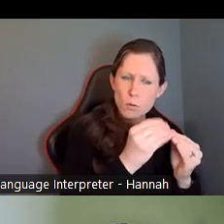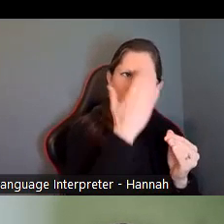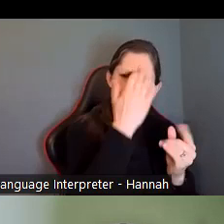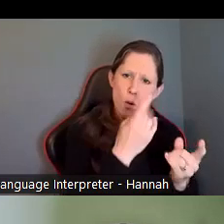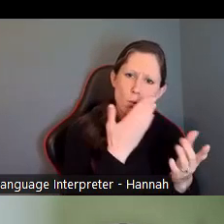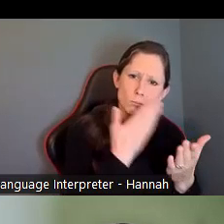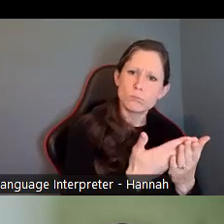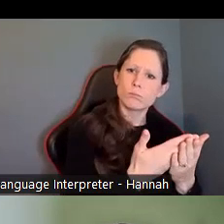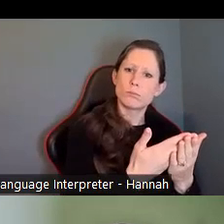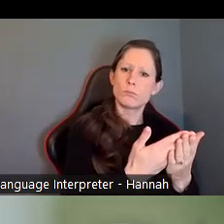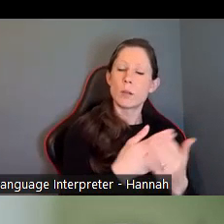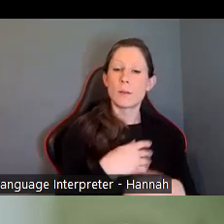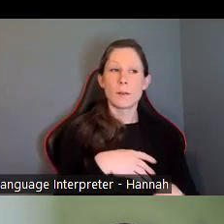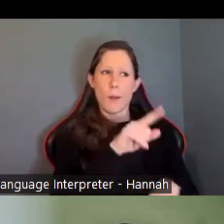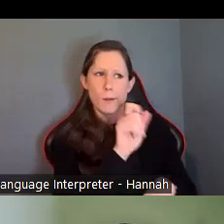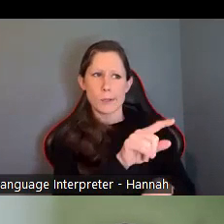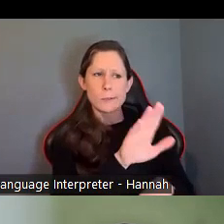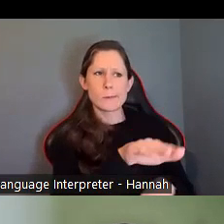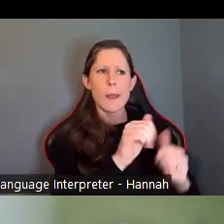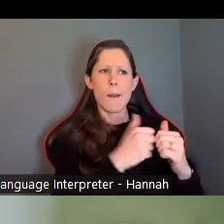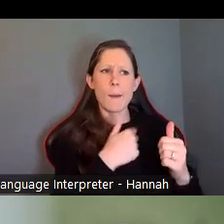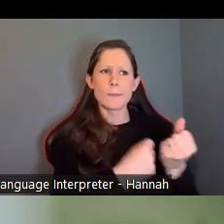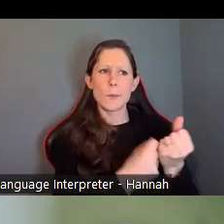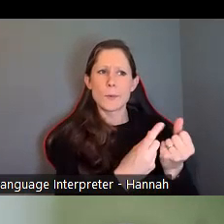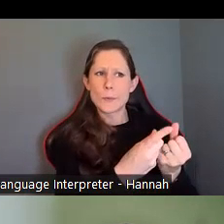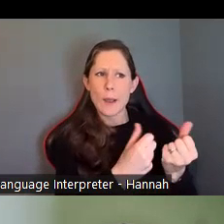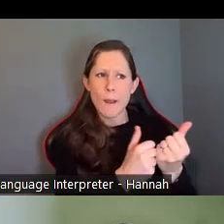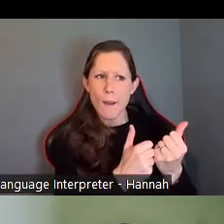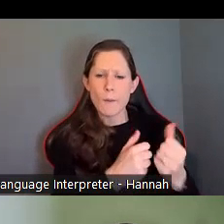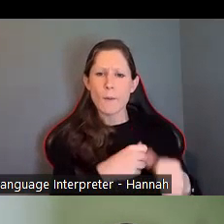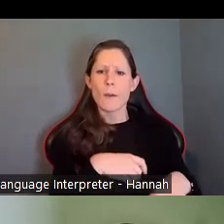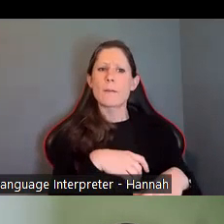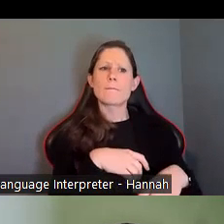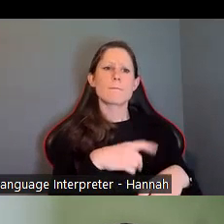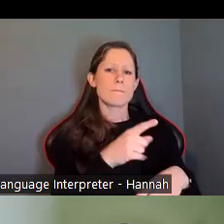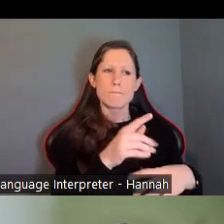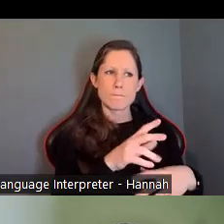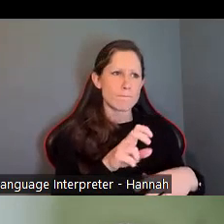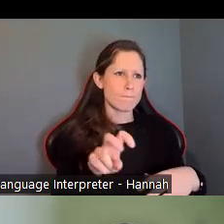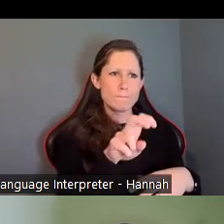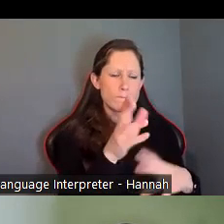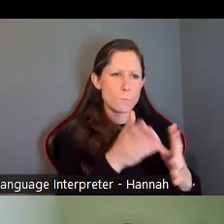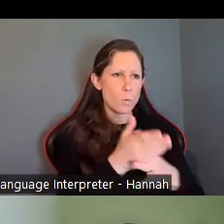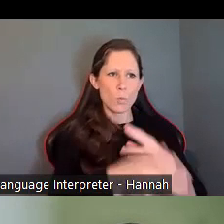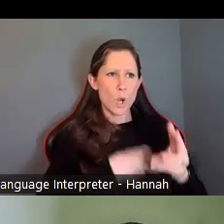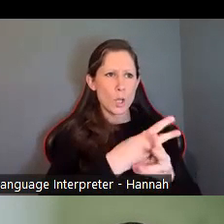Then, ask them how can I support you as you move through this world? How can I lift your voice?